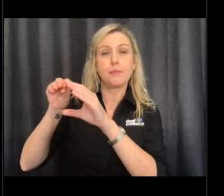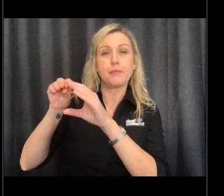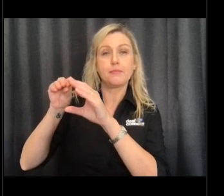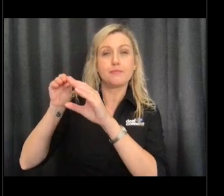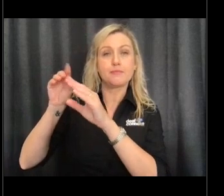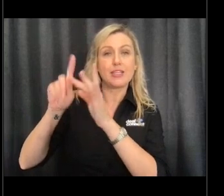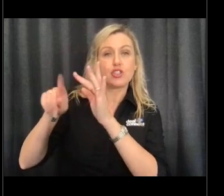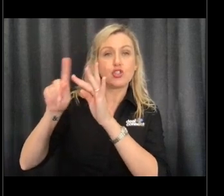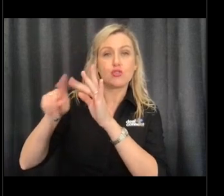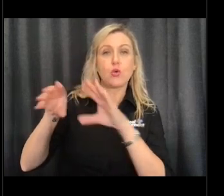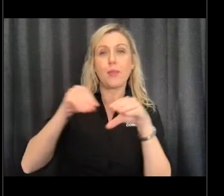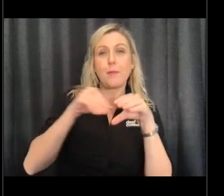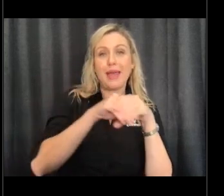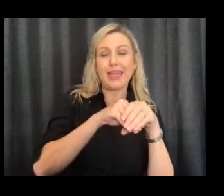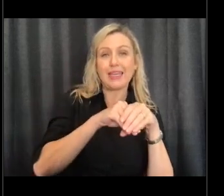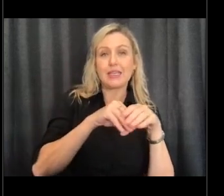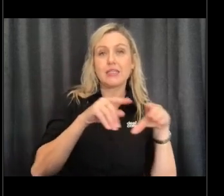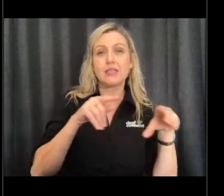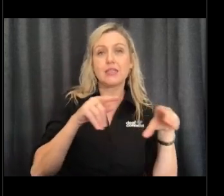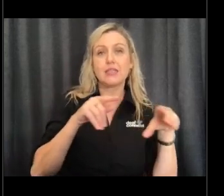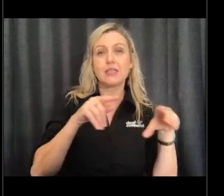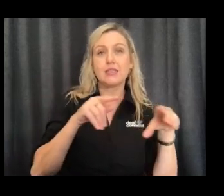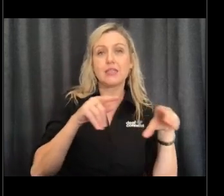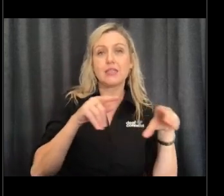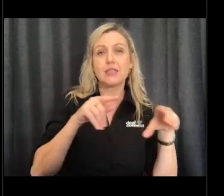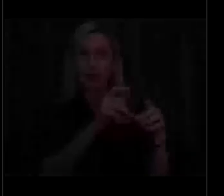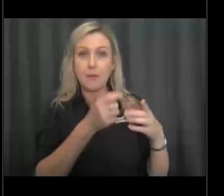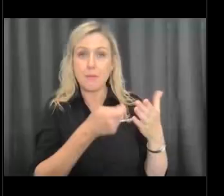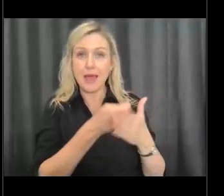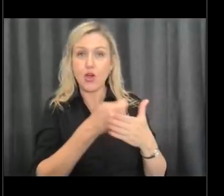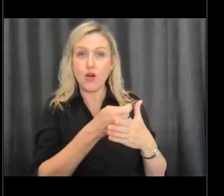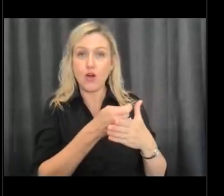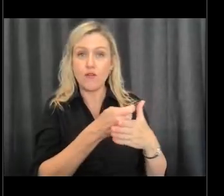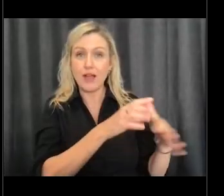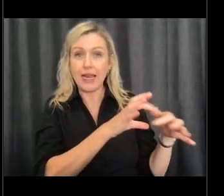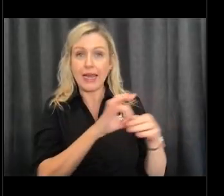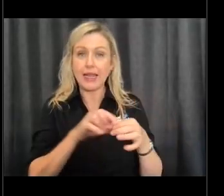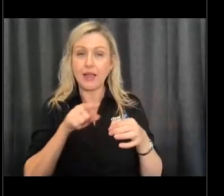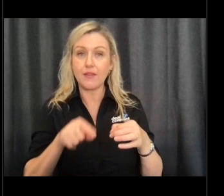the mortgage that might be applying to that property because it might be reasonable for